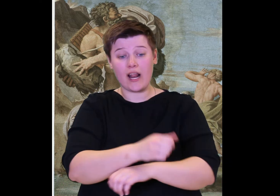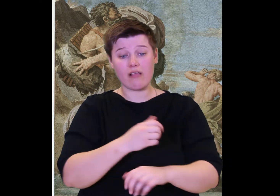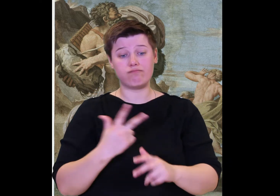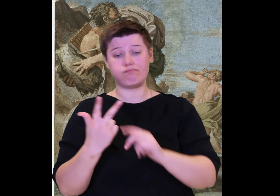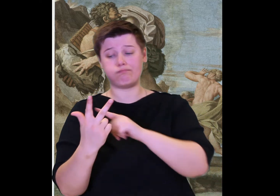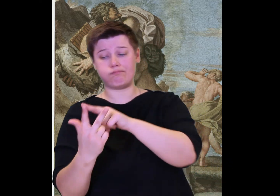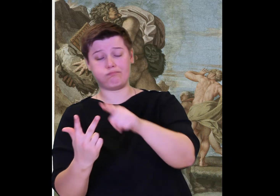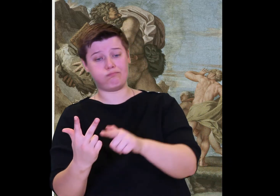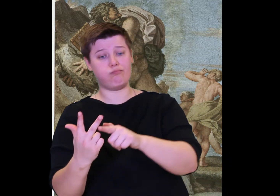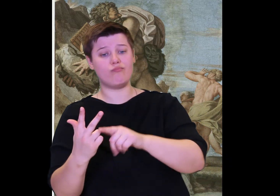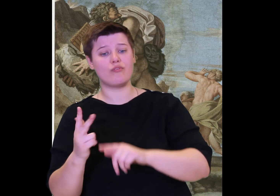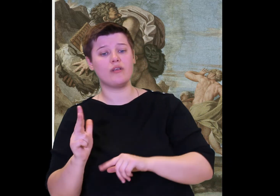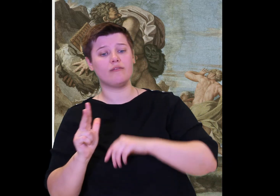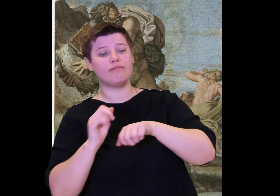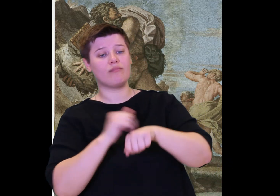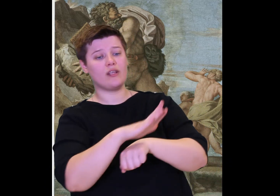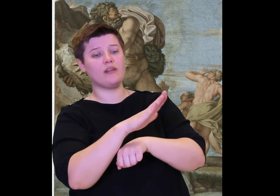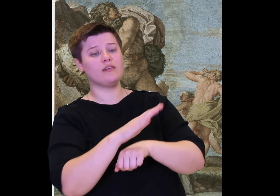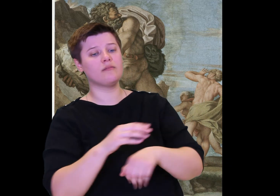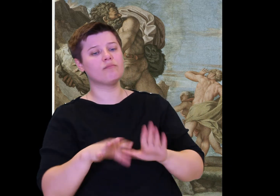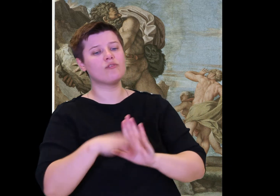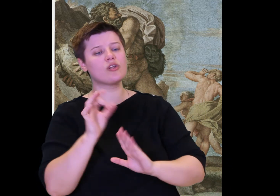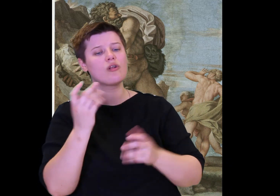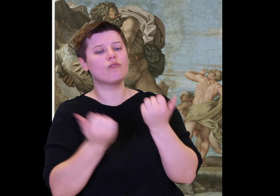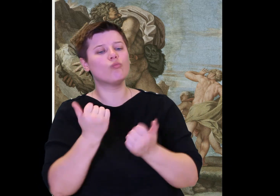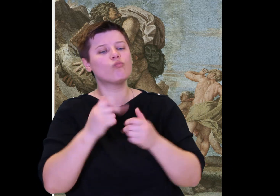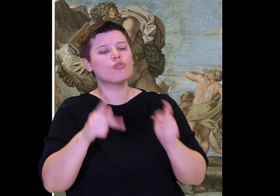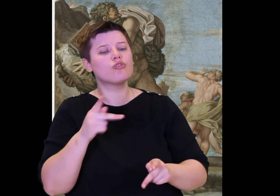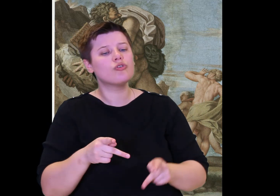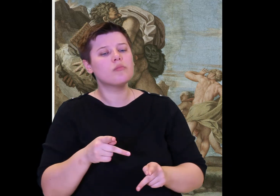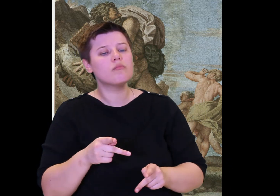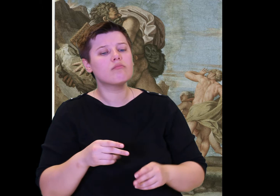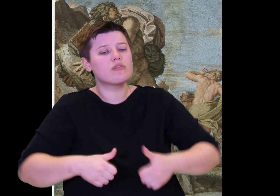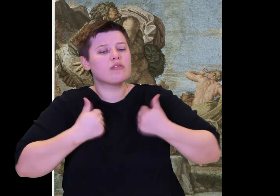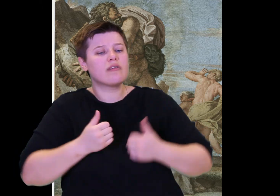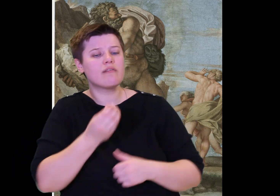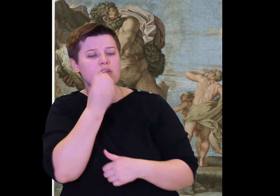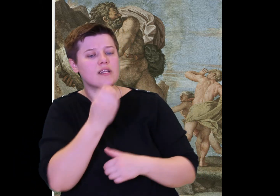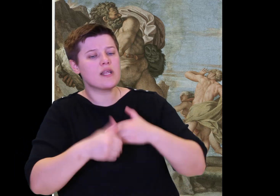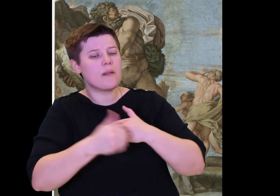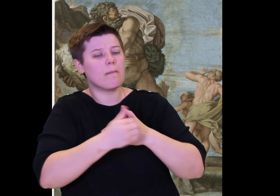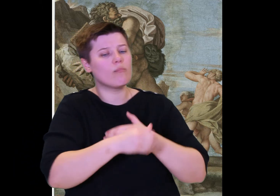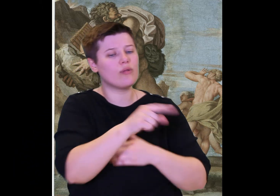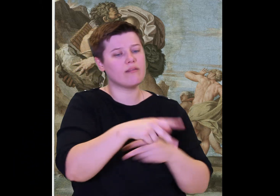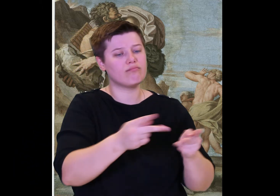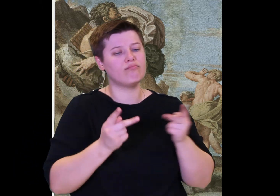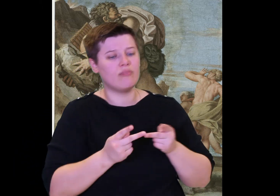I saw no sign of cattle or of humans, except some smoke that rose from the earth.